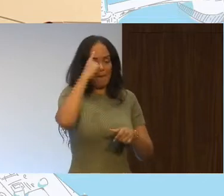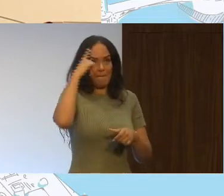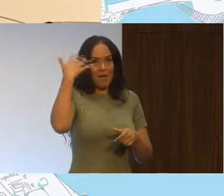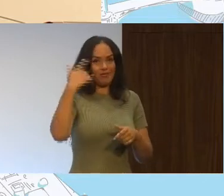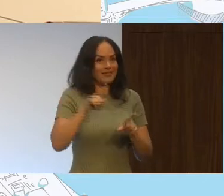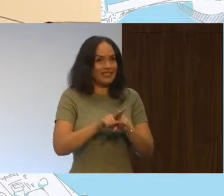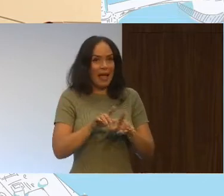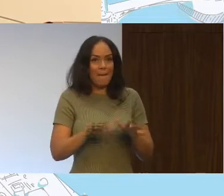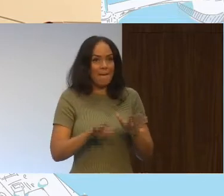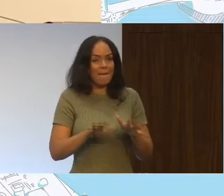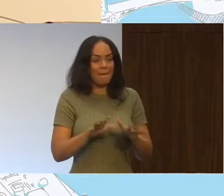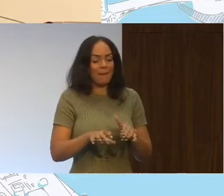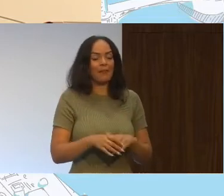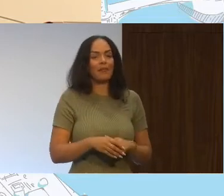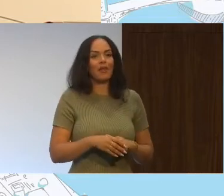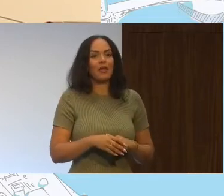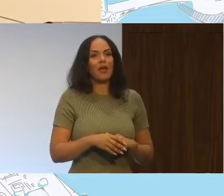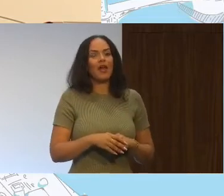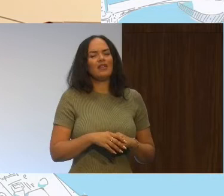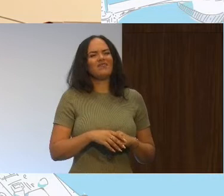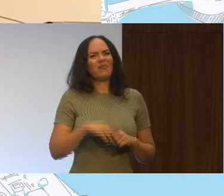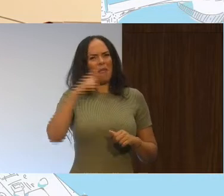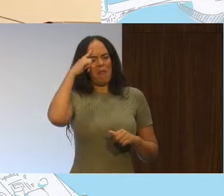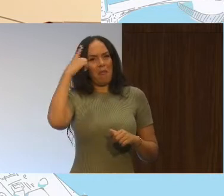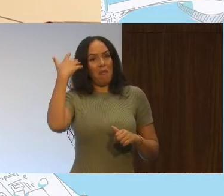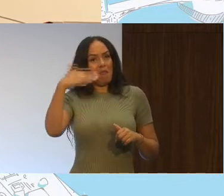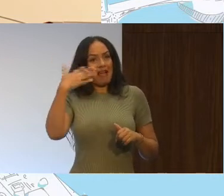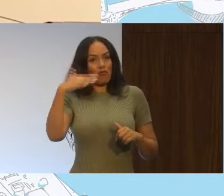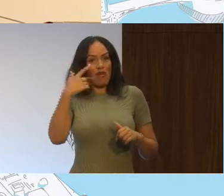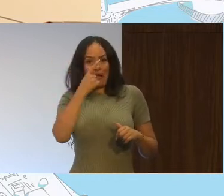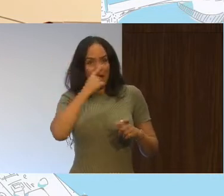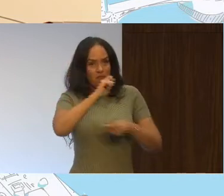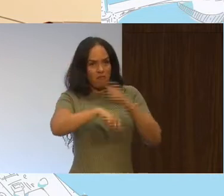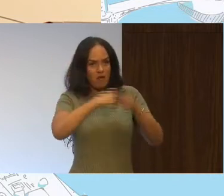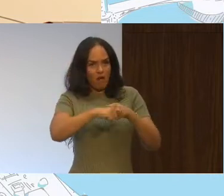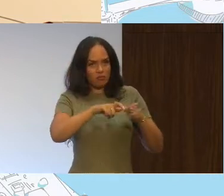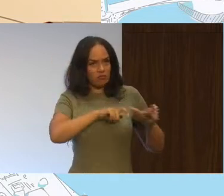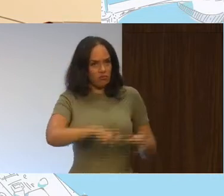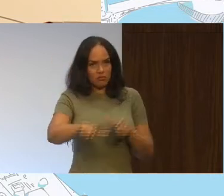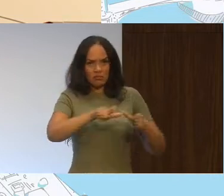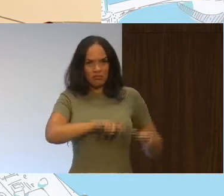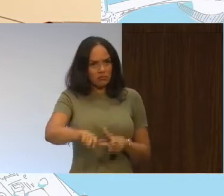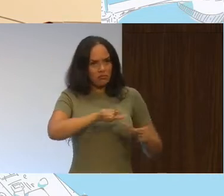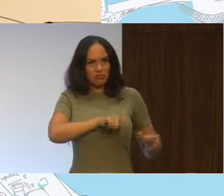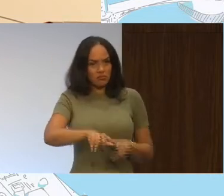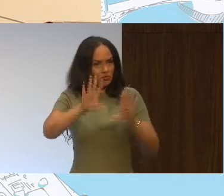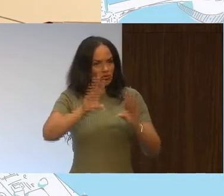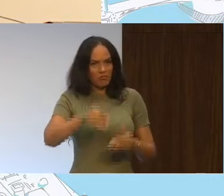migraine can actually eventually become constant non stop. So if it, if that vertigo is connected to the migraine,